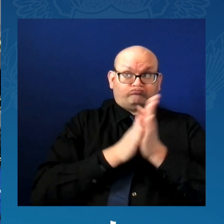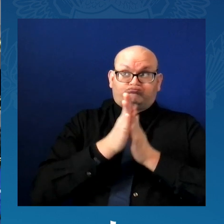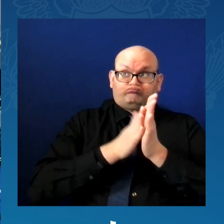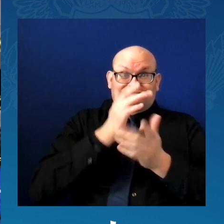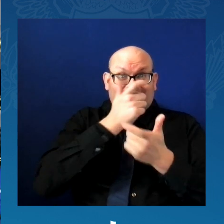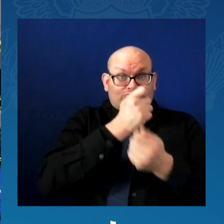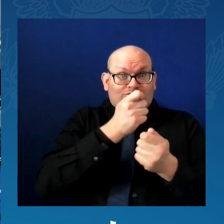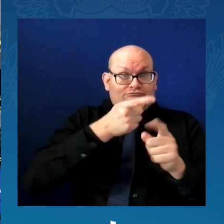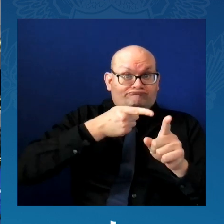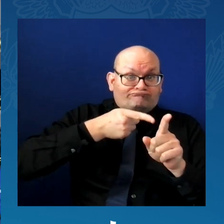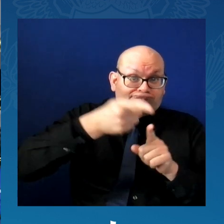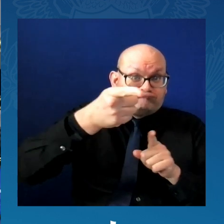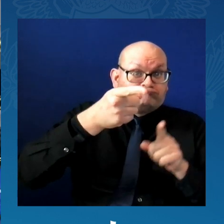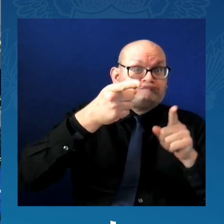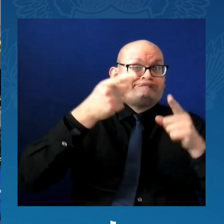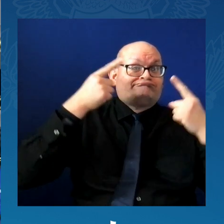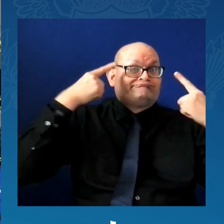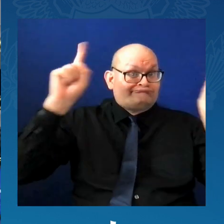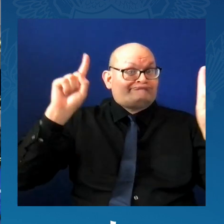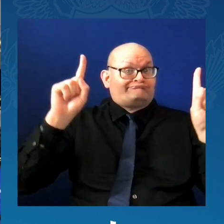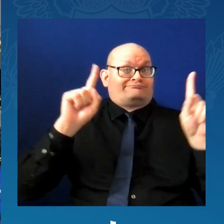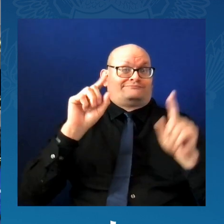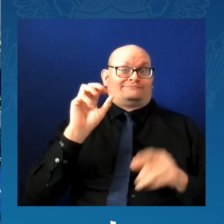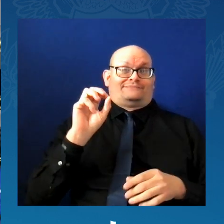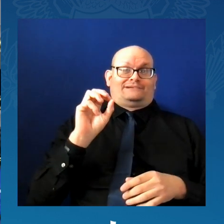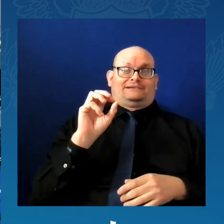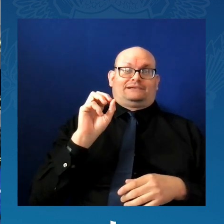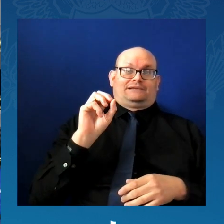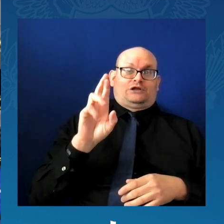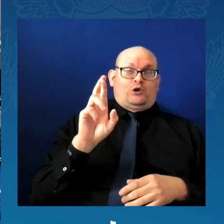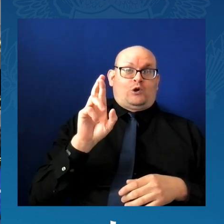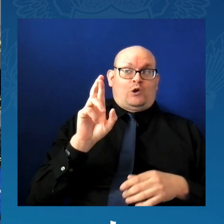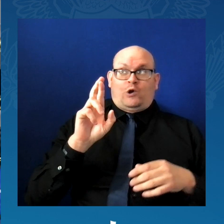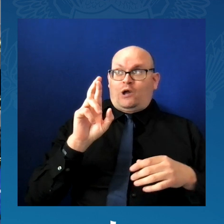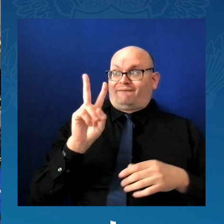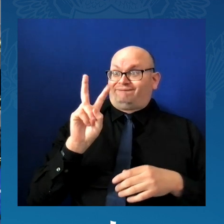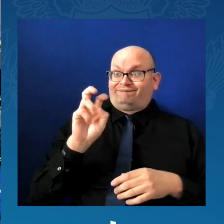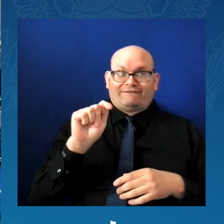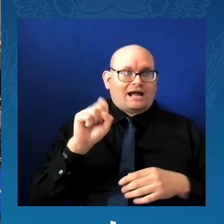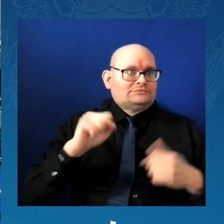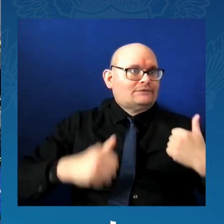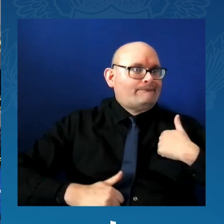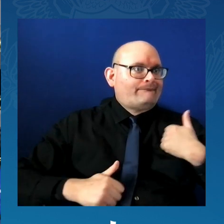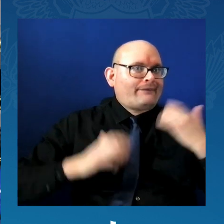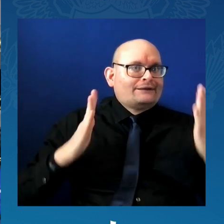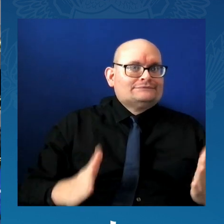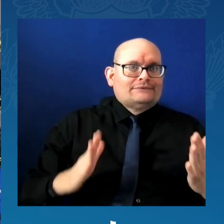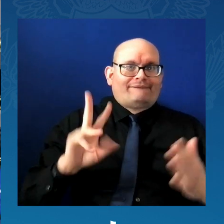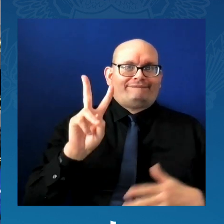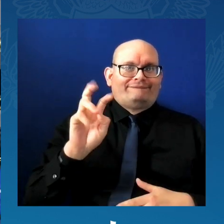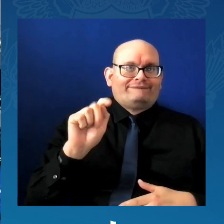These individuals can immediately come out onto a solid path of having a good job, a good salary,